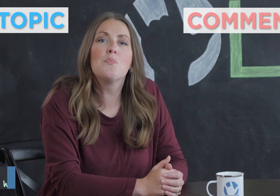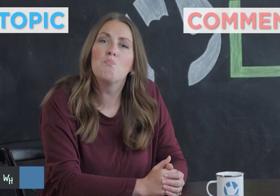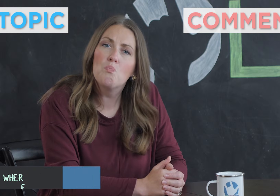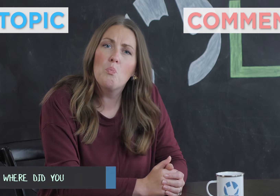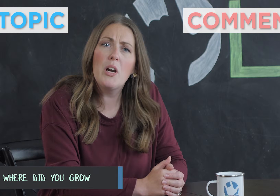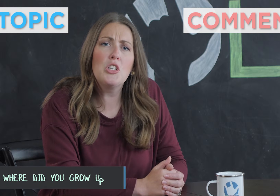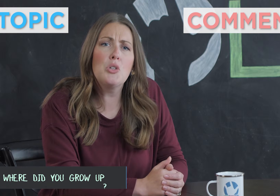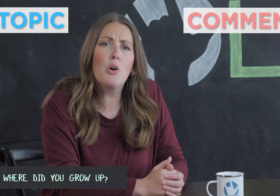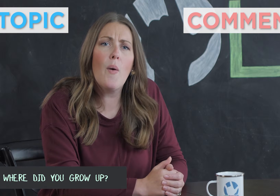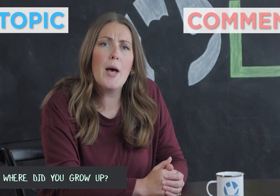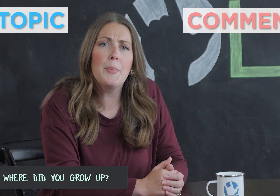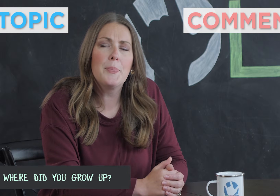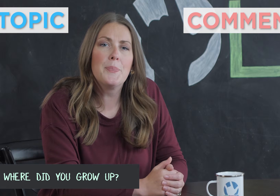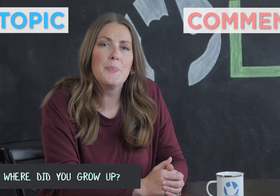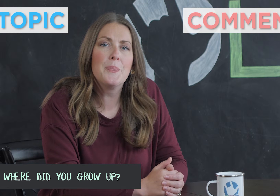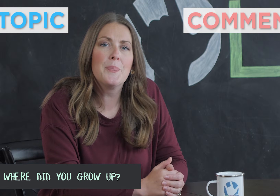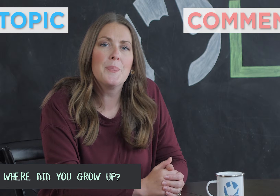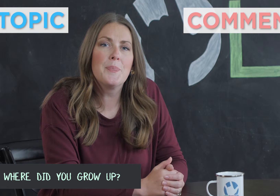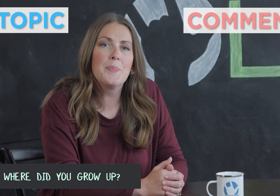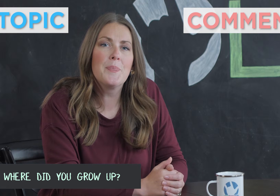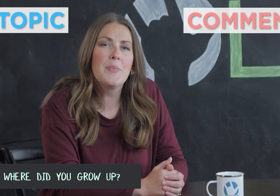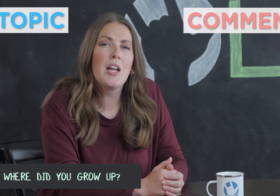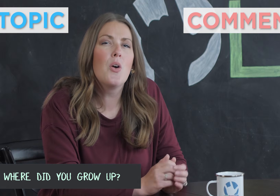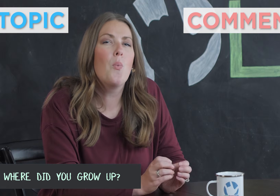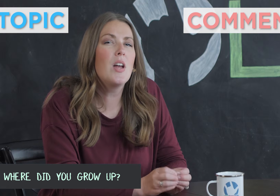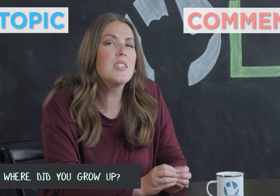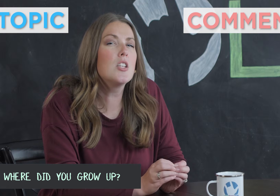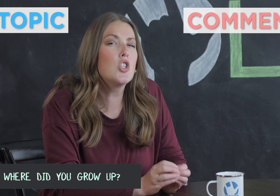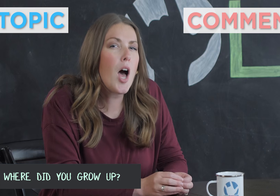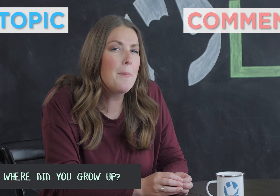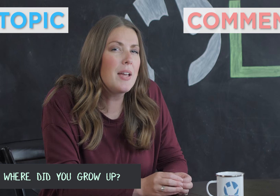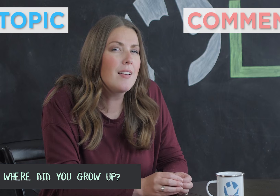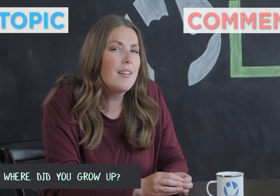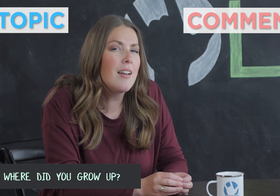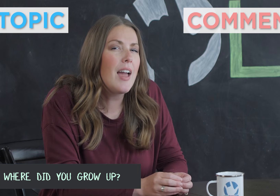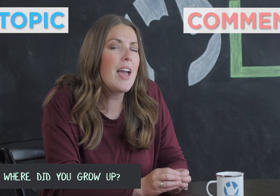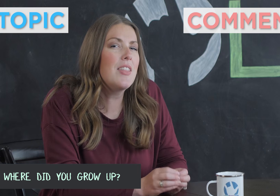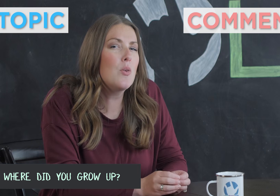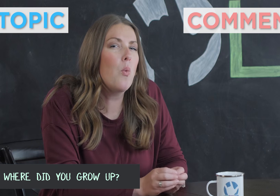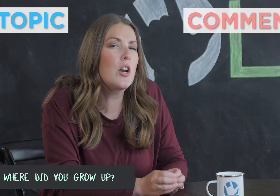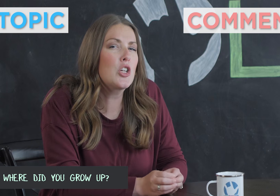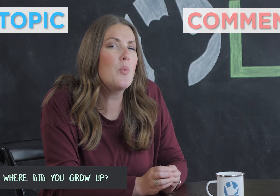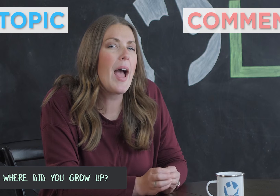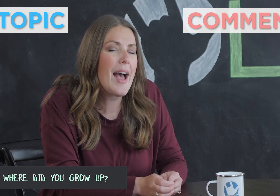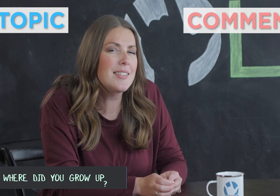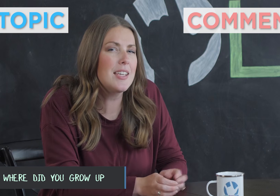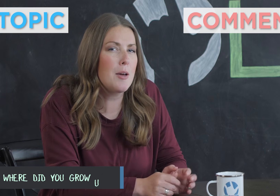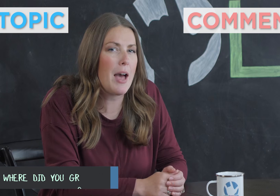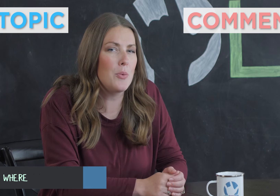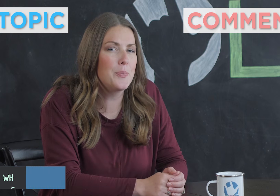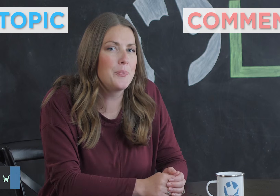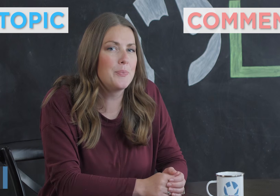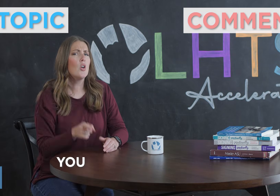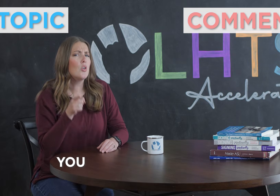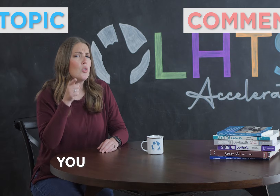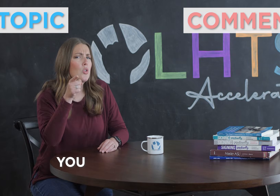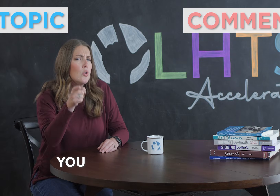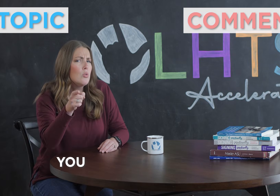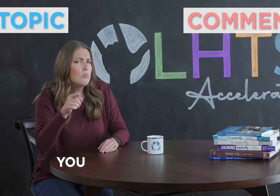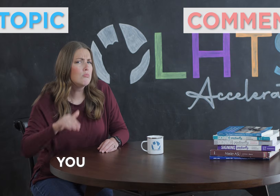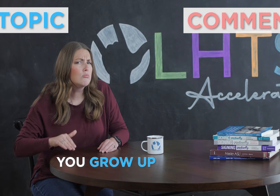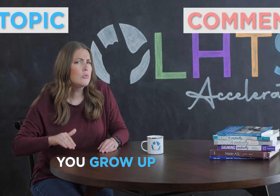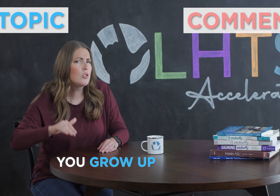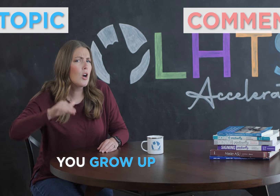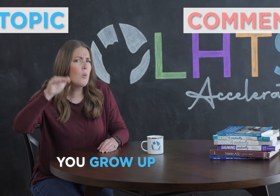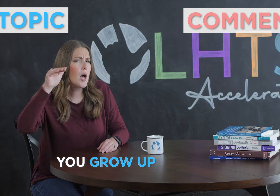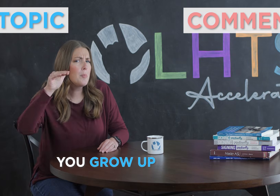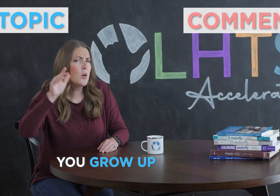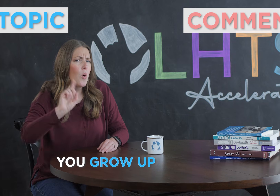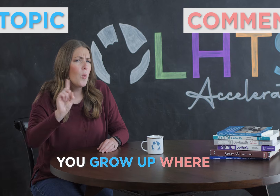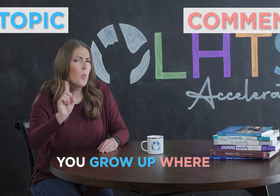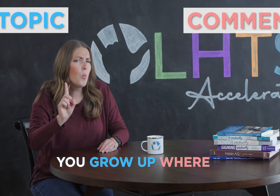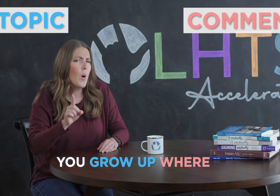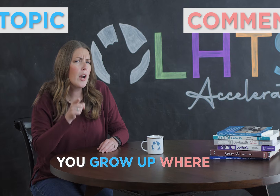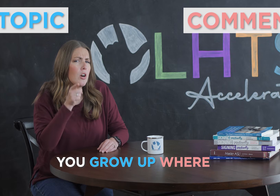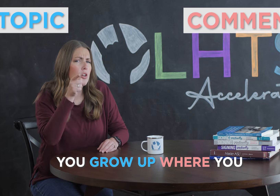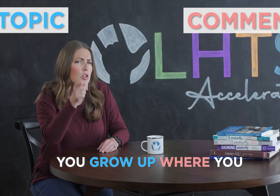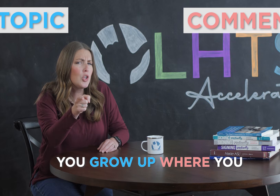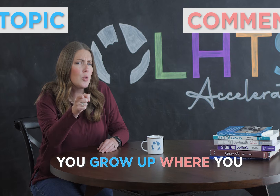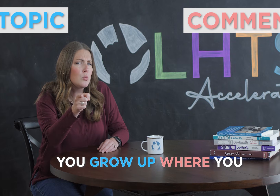Where did you grow up? What is the topic and then what are you asking about? 'You grow up where you?'